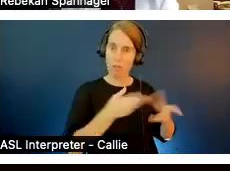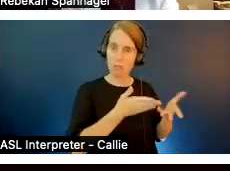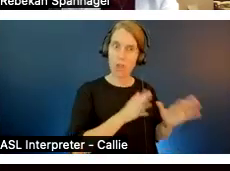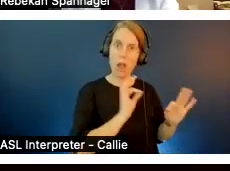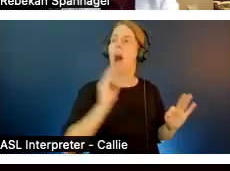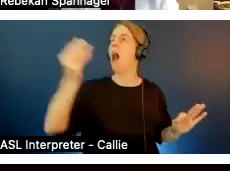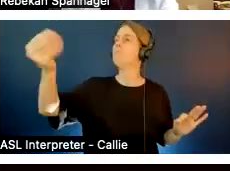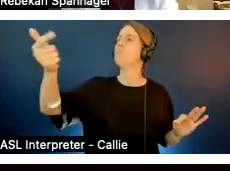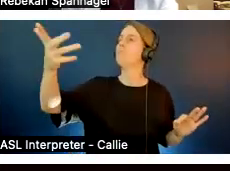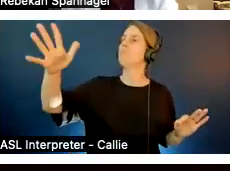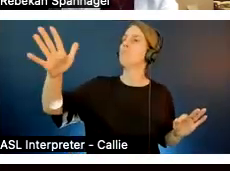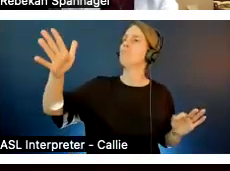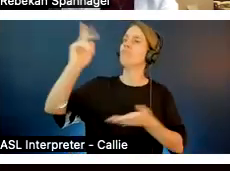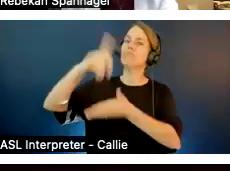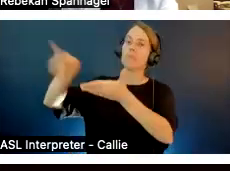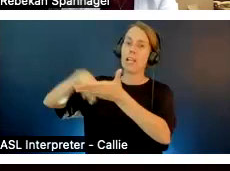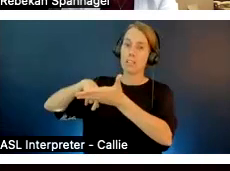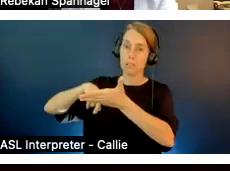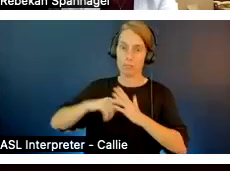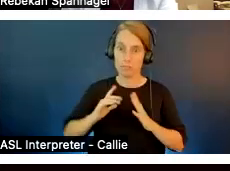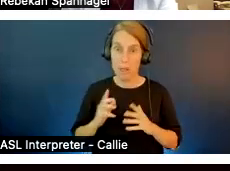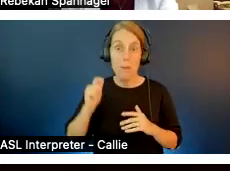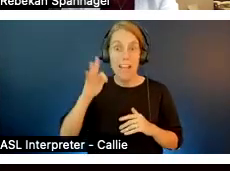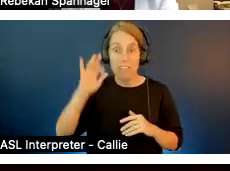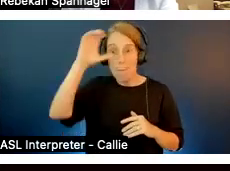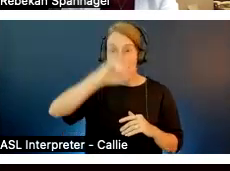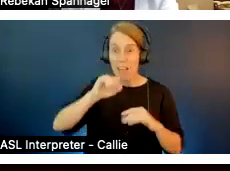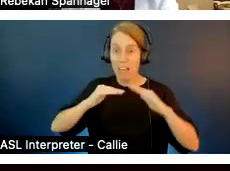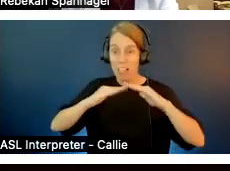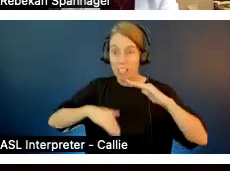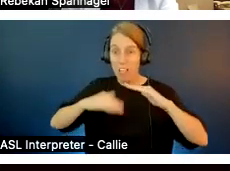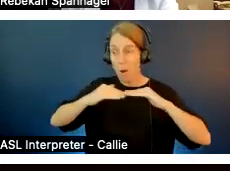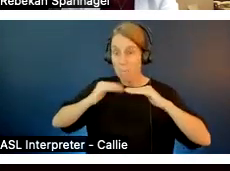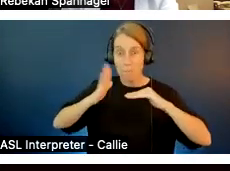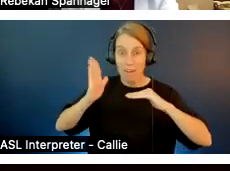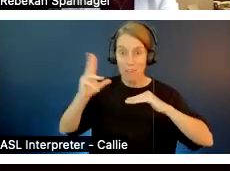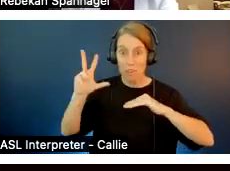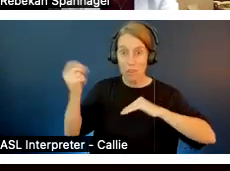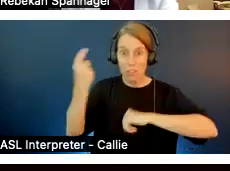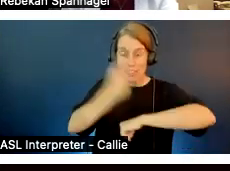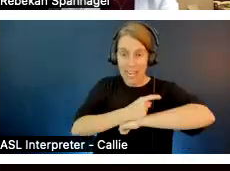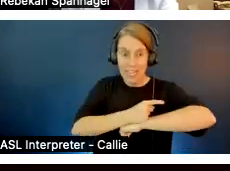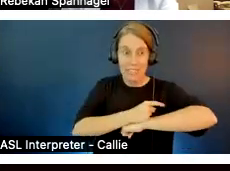to reapply and start the process over again to get a new appeal period and so you're just delaying it